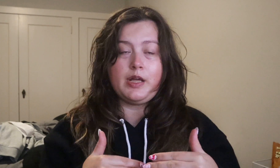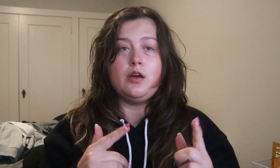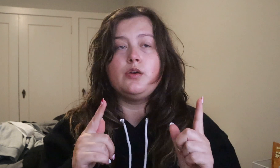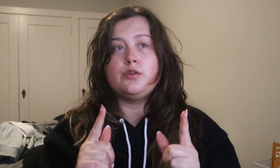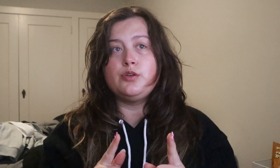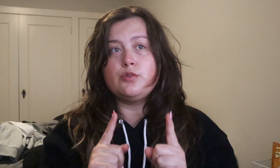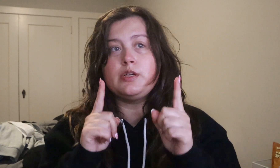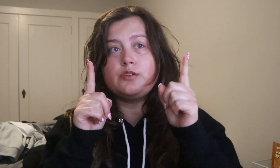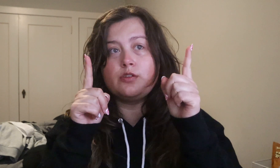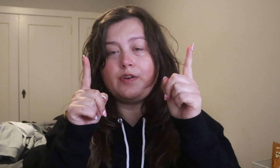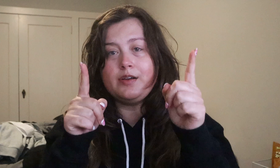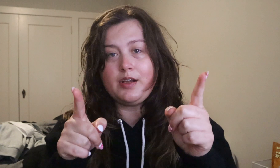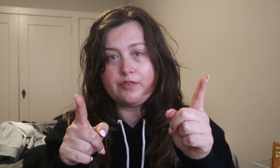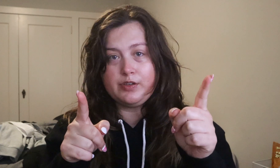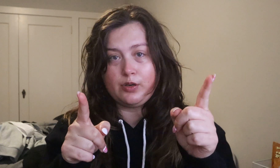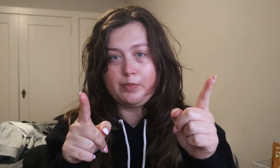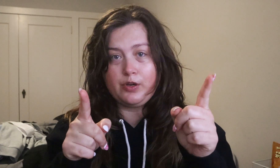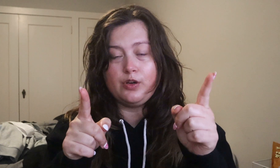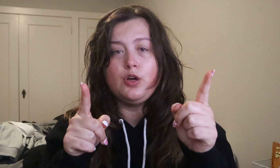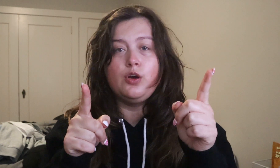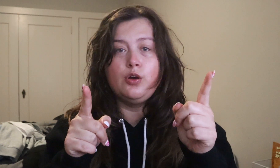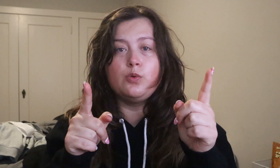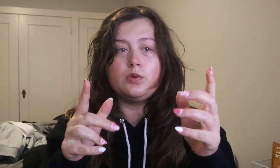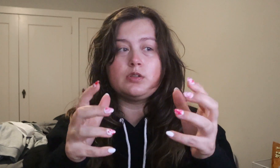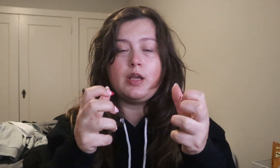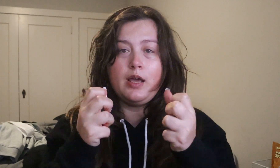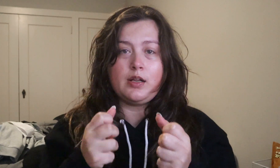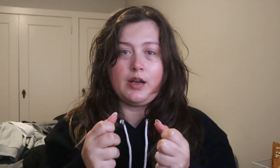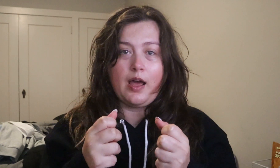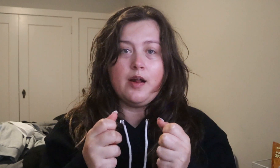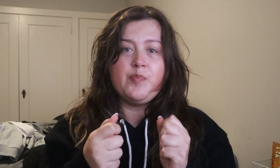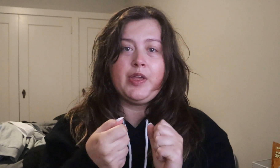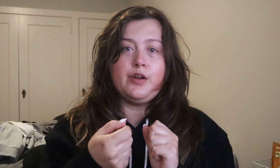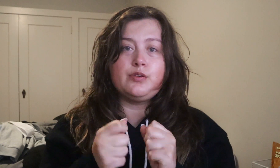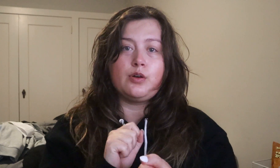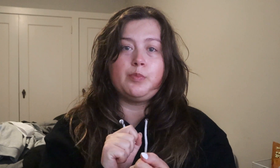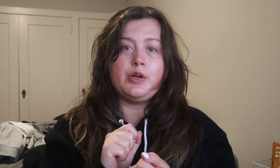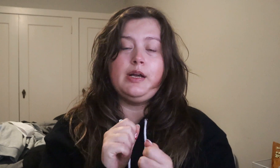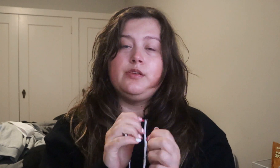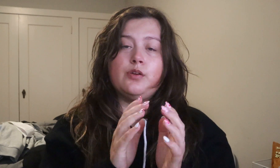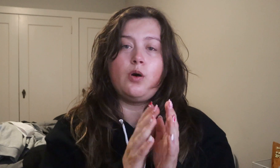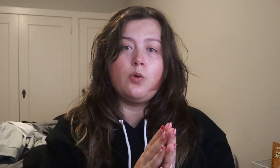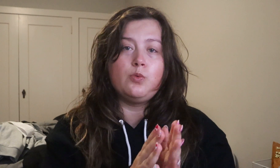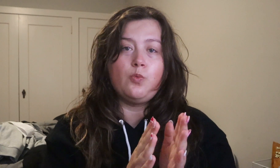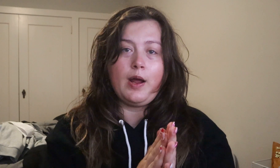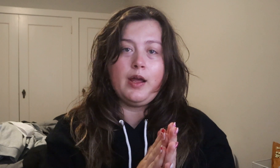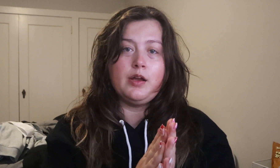that to the certified deaf interpreter who will take that and interpret it in their own way.